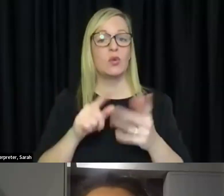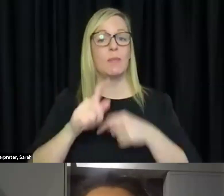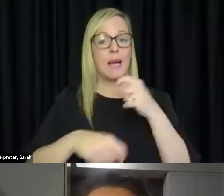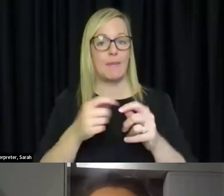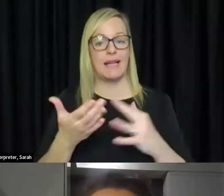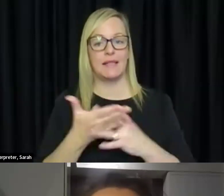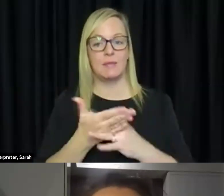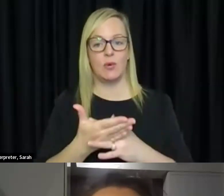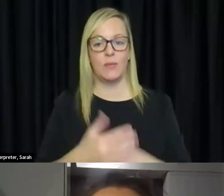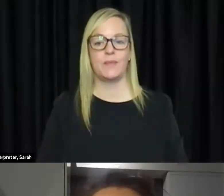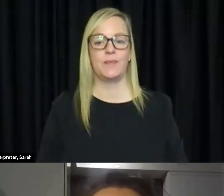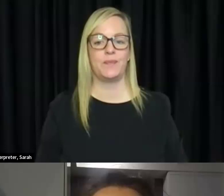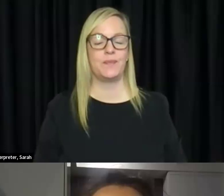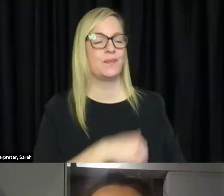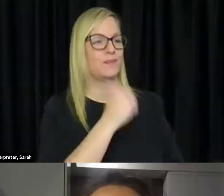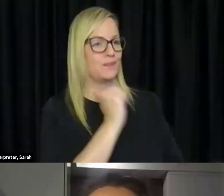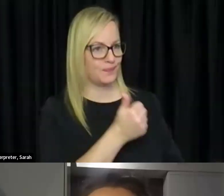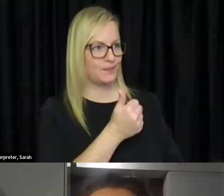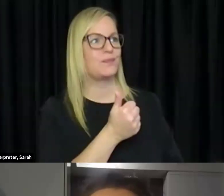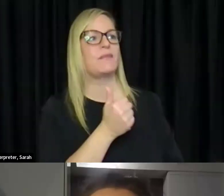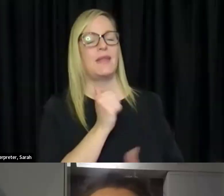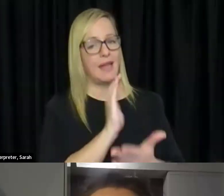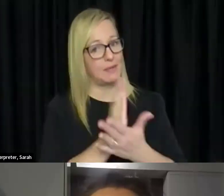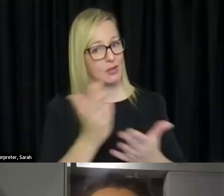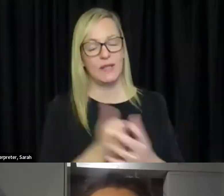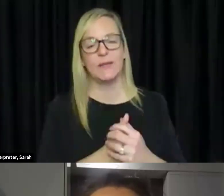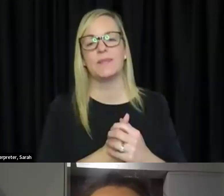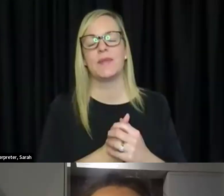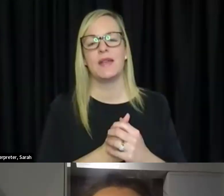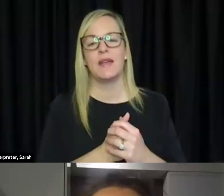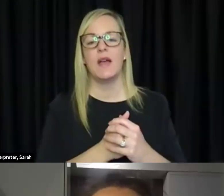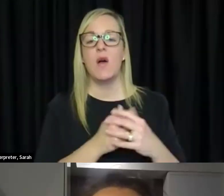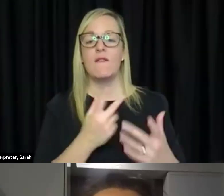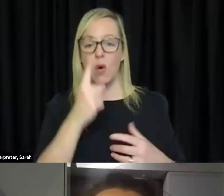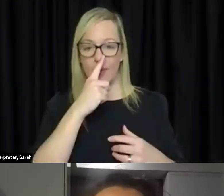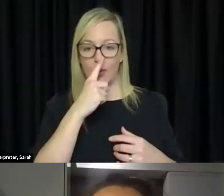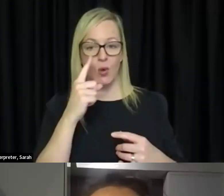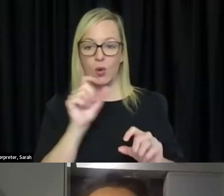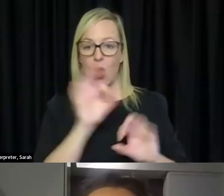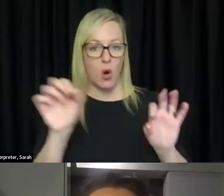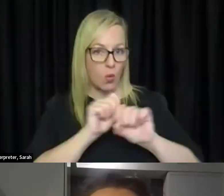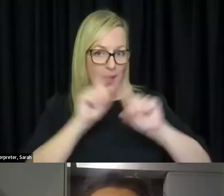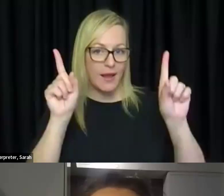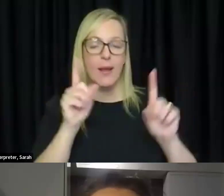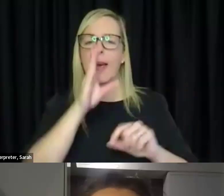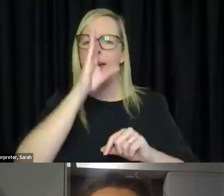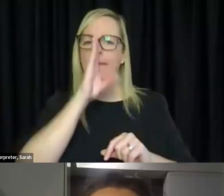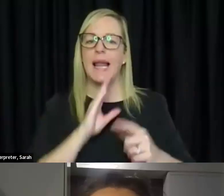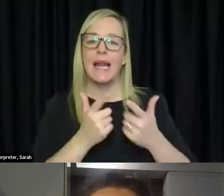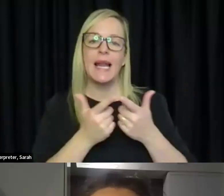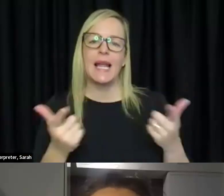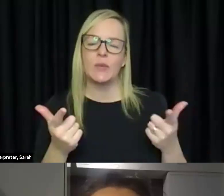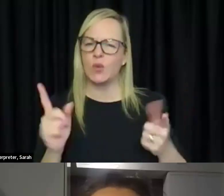Laura: Yeah, absolutely. So first of all just for people who might not be aware, plain language is I